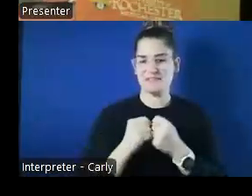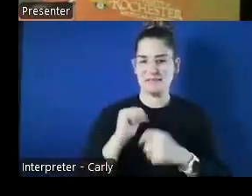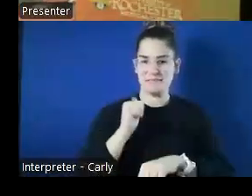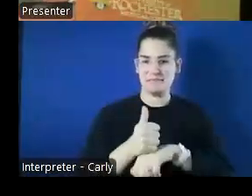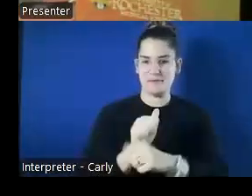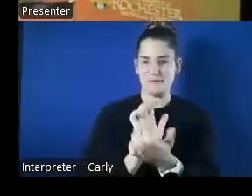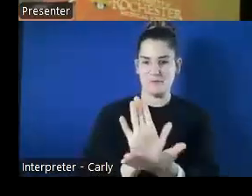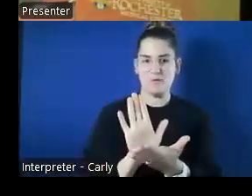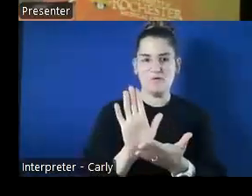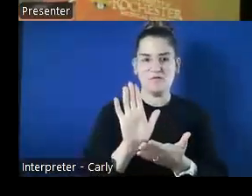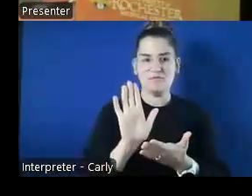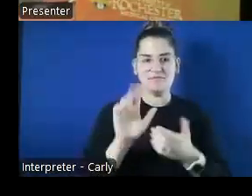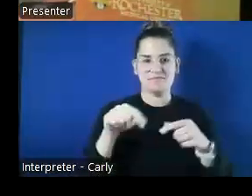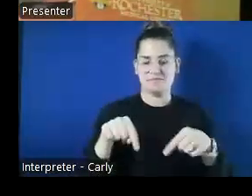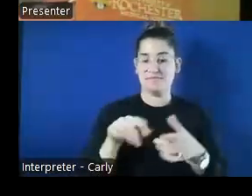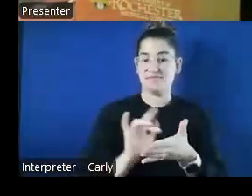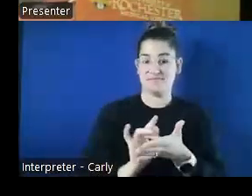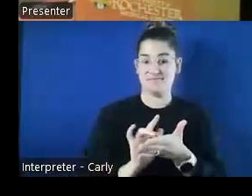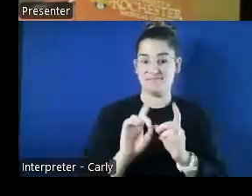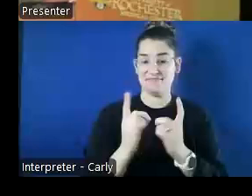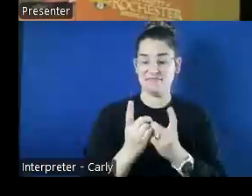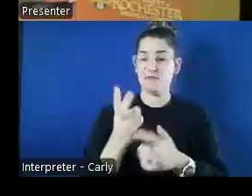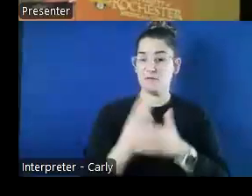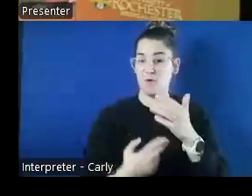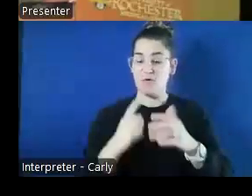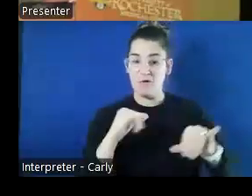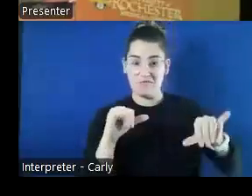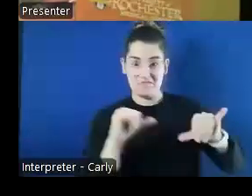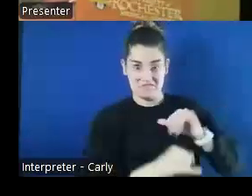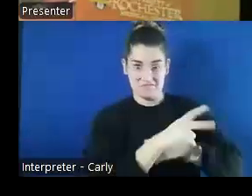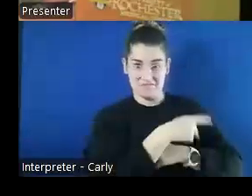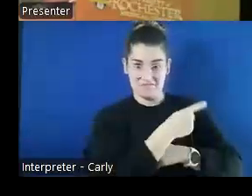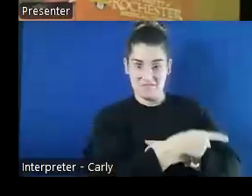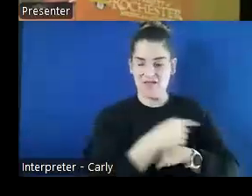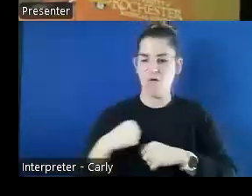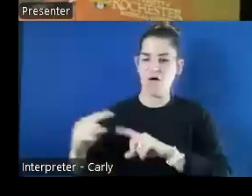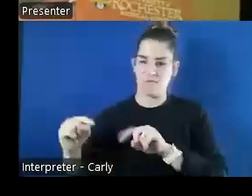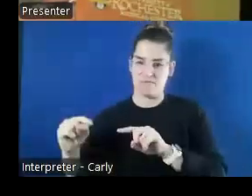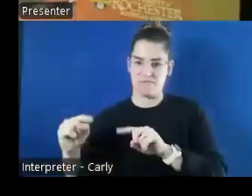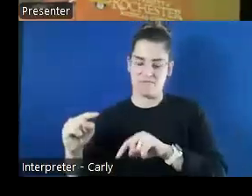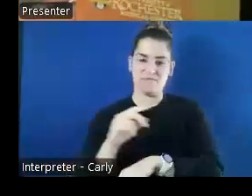myips division on the inpatient and outpatient side as a reminder for those on Zoom please use